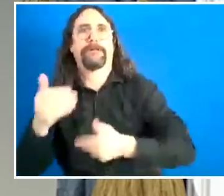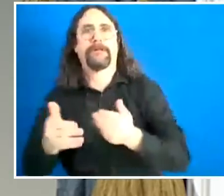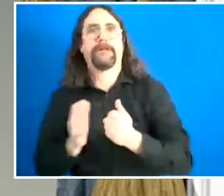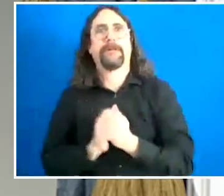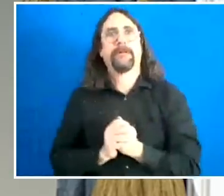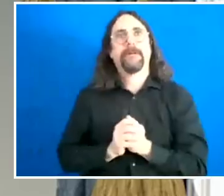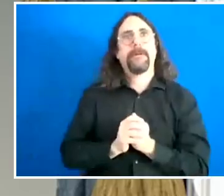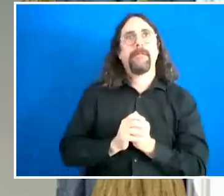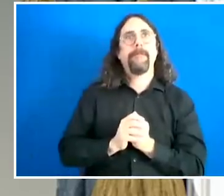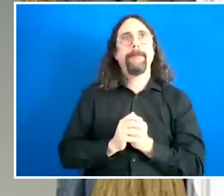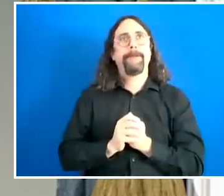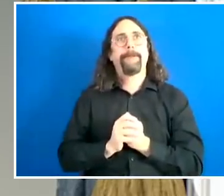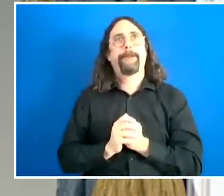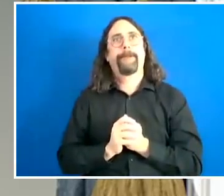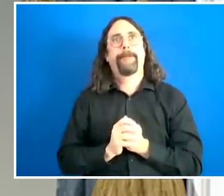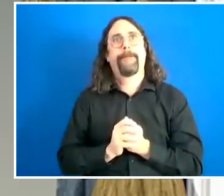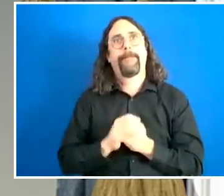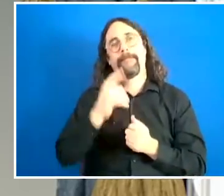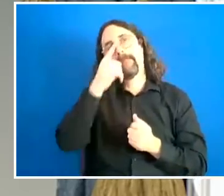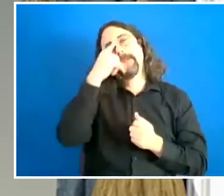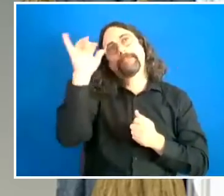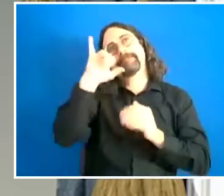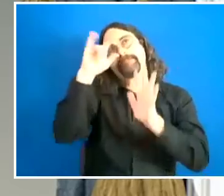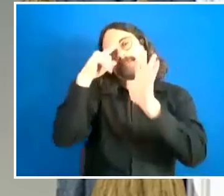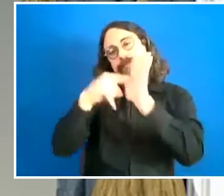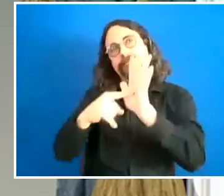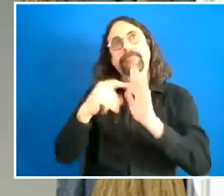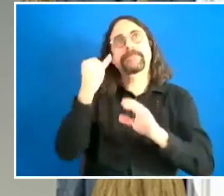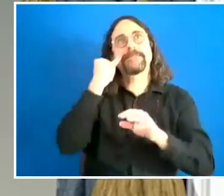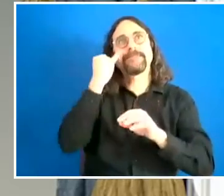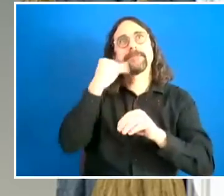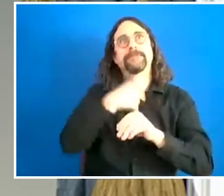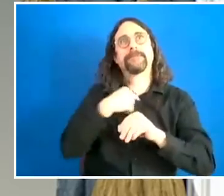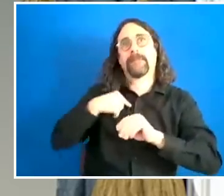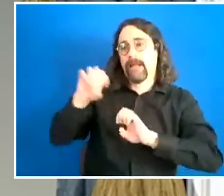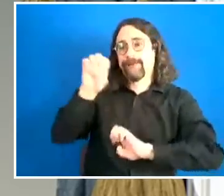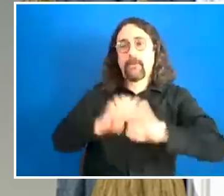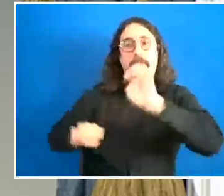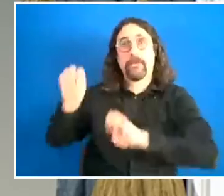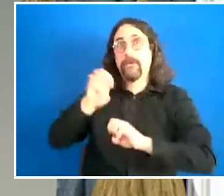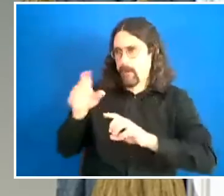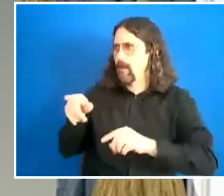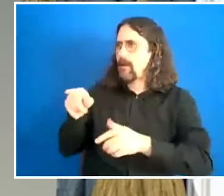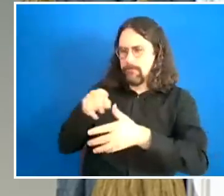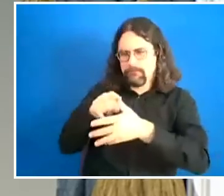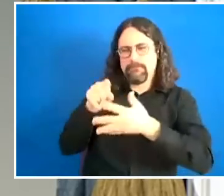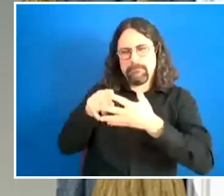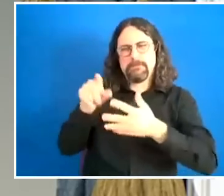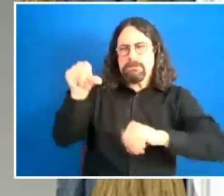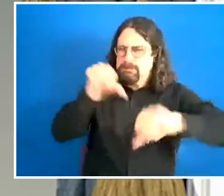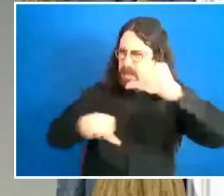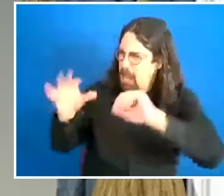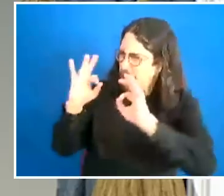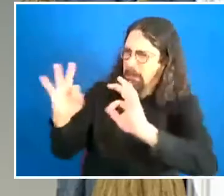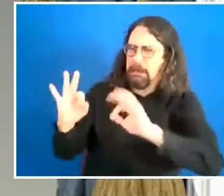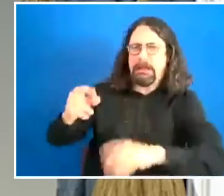THE DIFFICULTY THAT WE'VE HAD IN THE STPA IS THAT NOT HAVING THIS